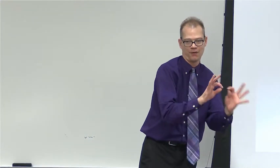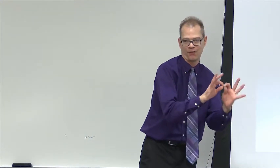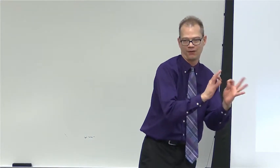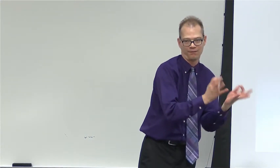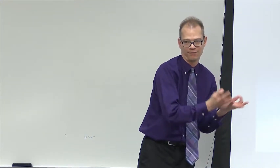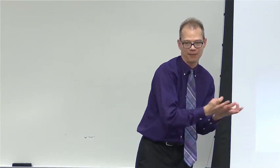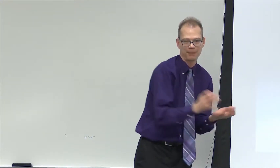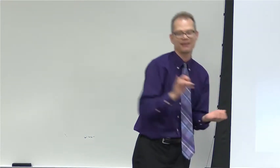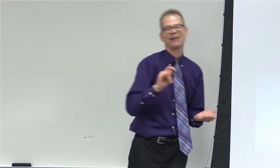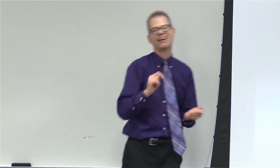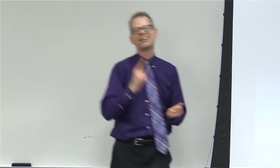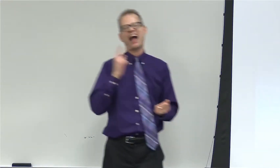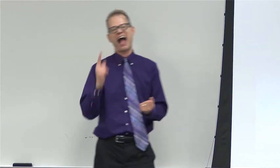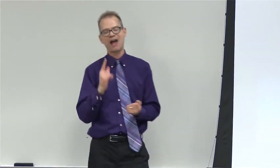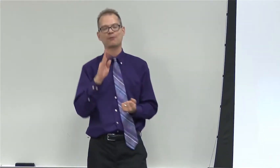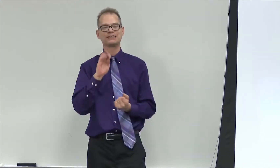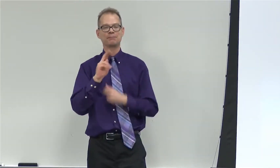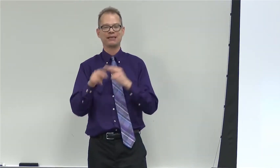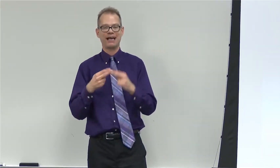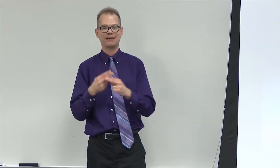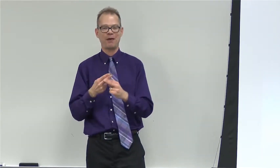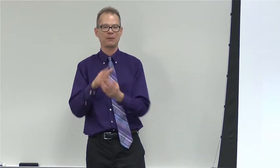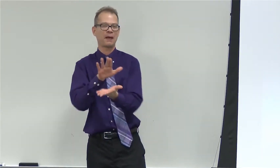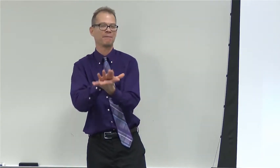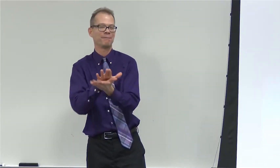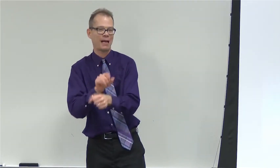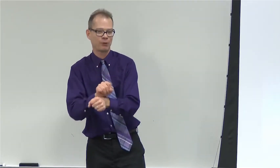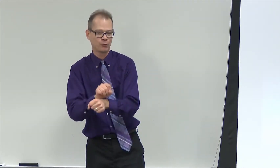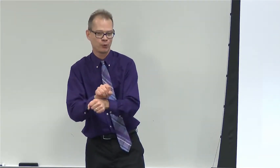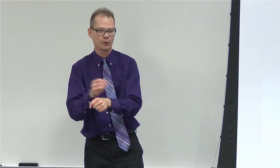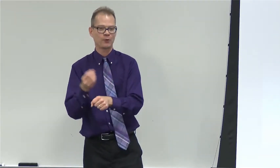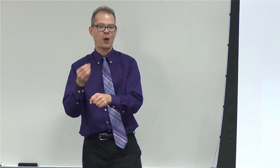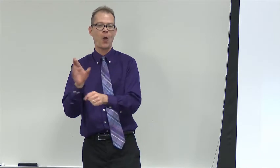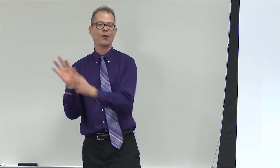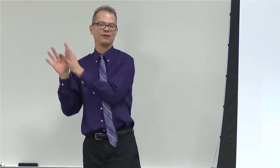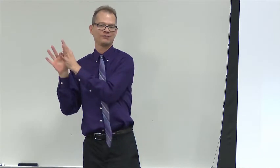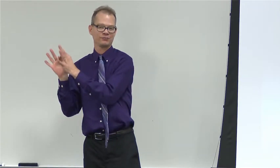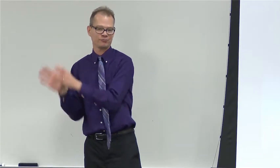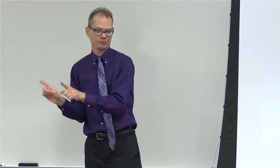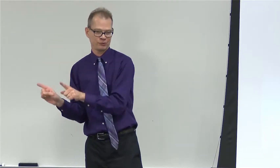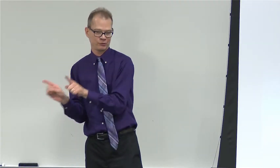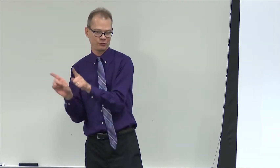interacting with my patients and their family. It's typically been about paperwork or interpreters--